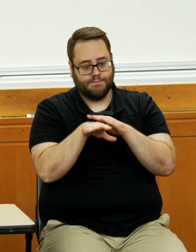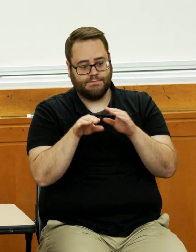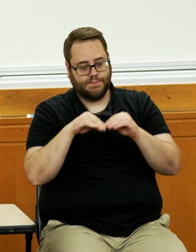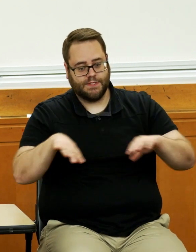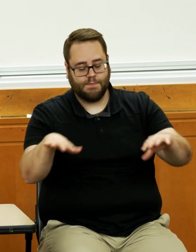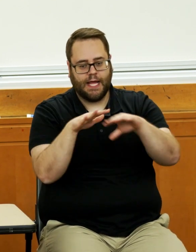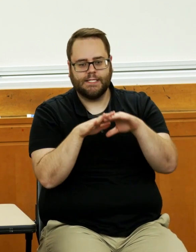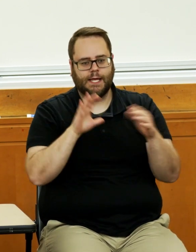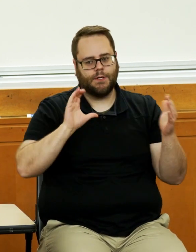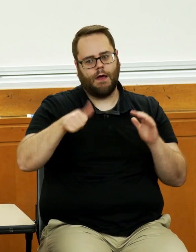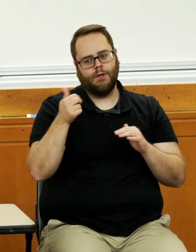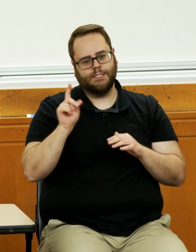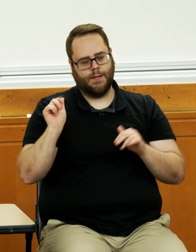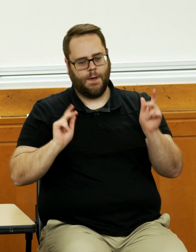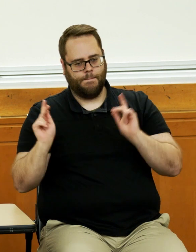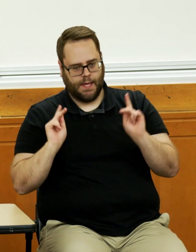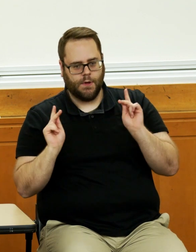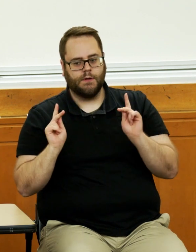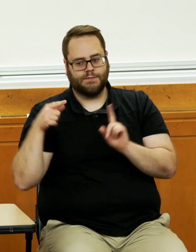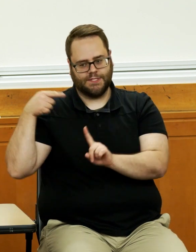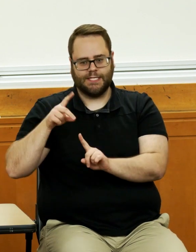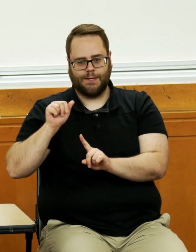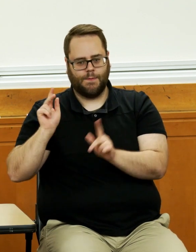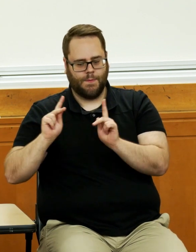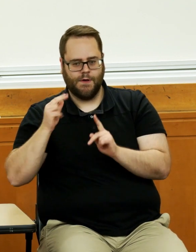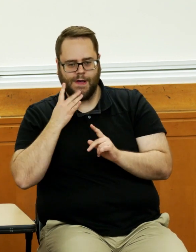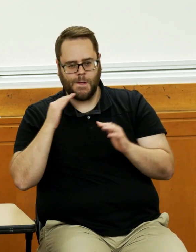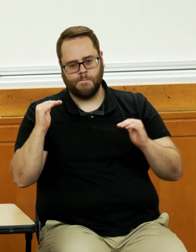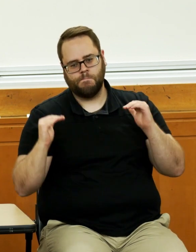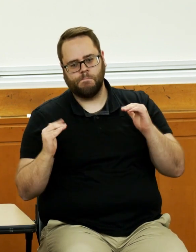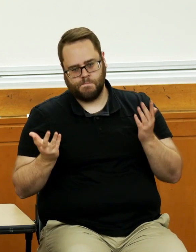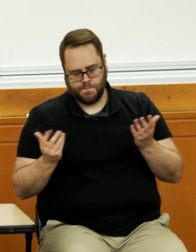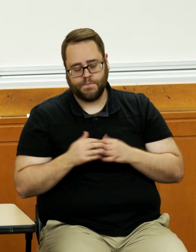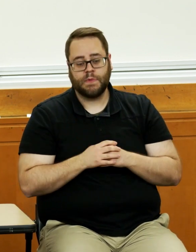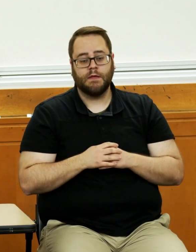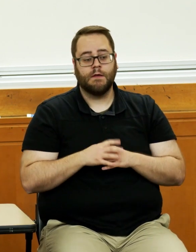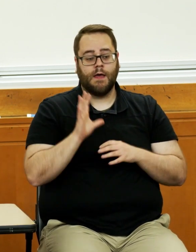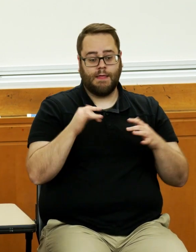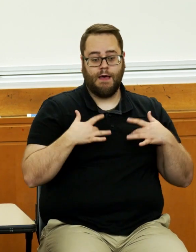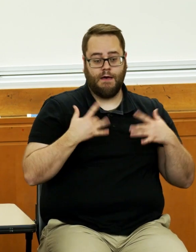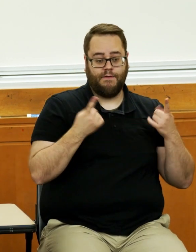including and especially disabled people of color. The symposium controversy made me wonder,